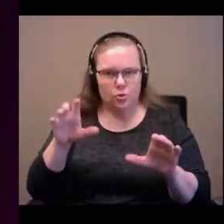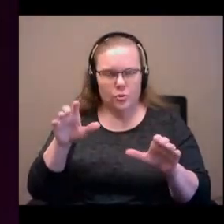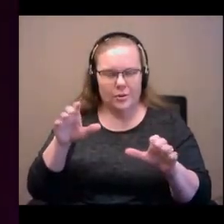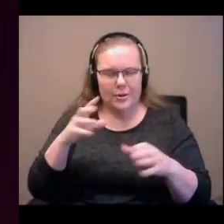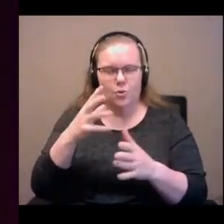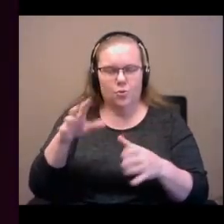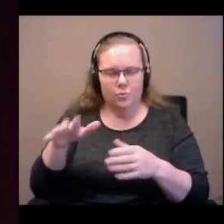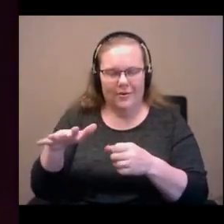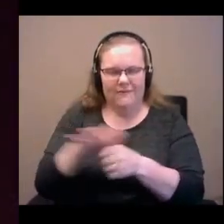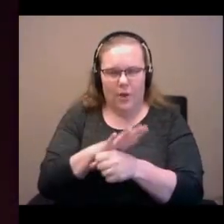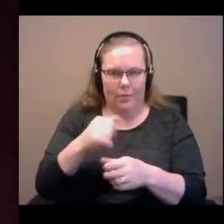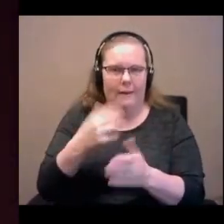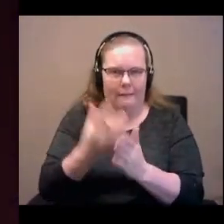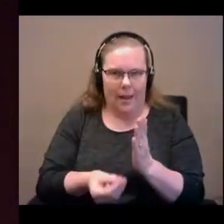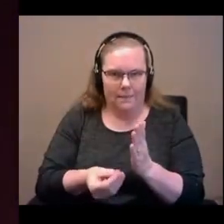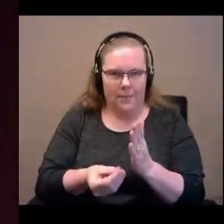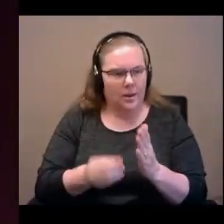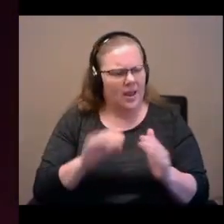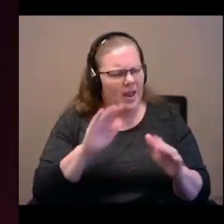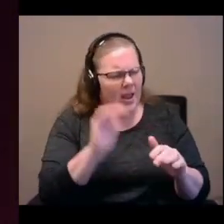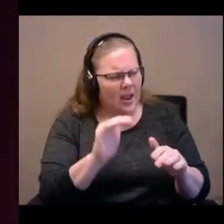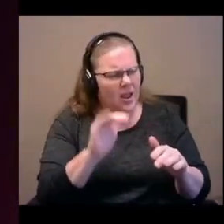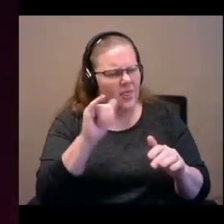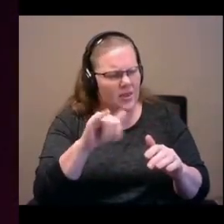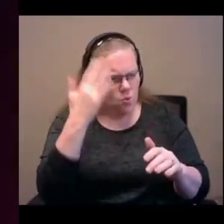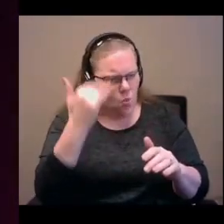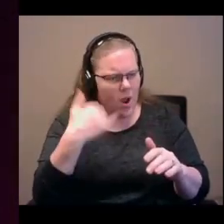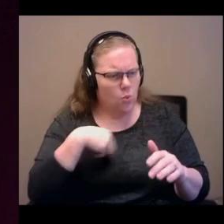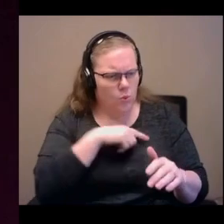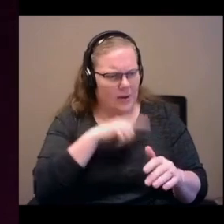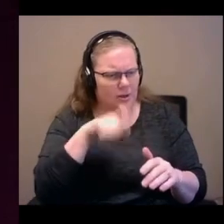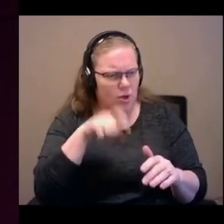someone, “Hey, here’s why you should care about our cause,” why don’t you start with a question: